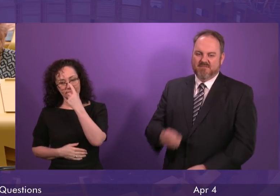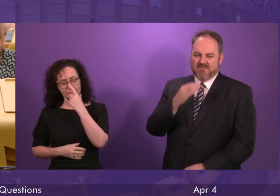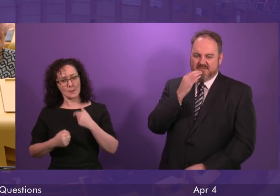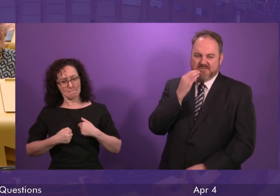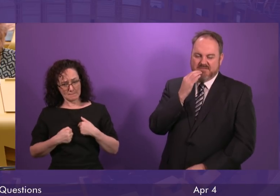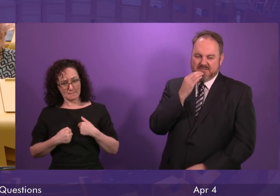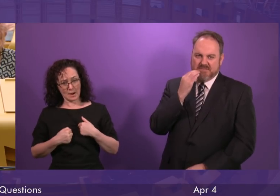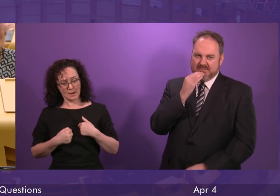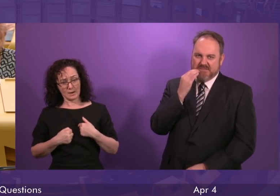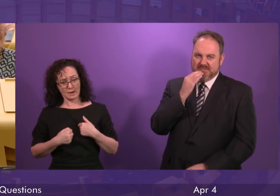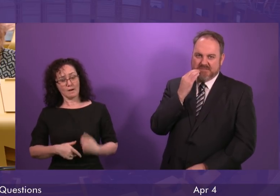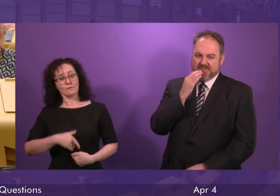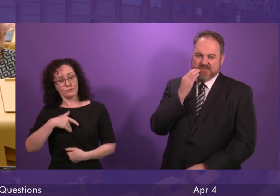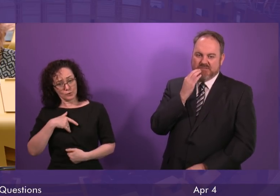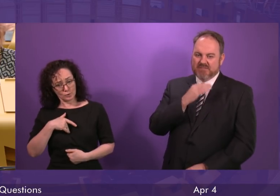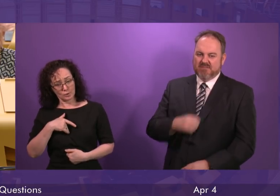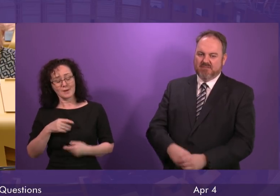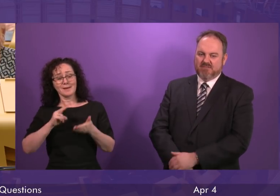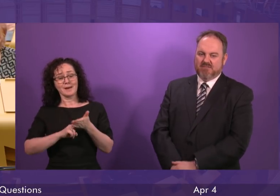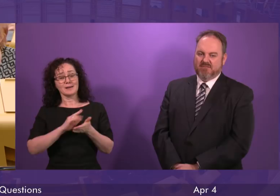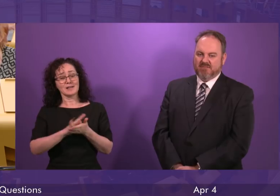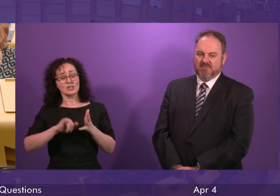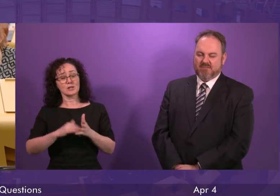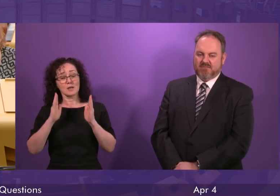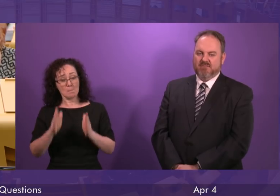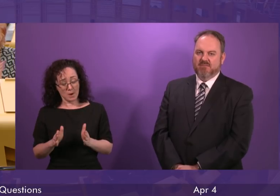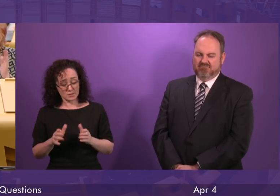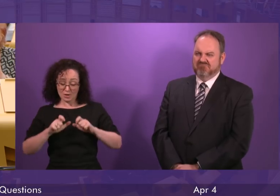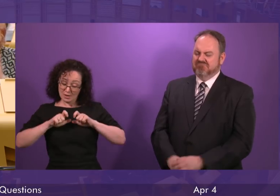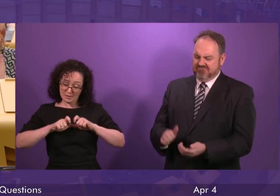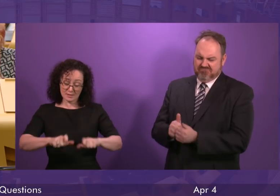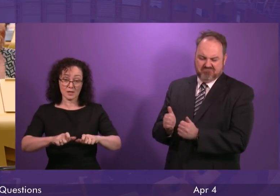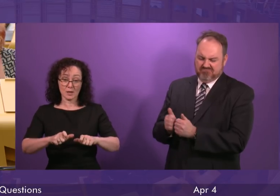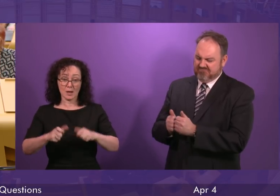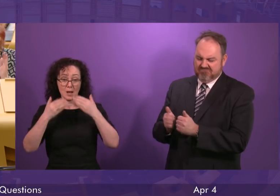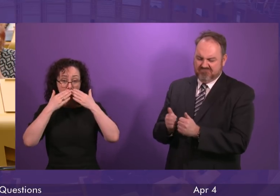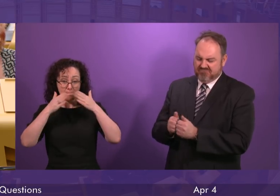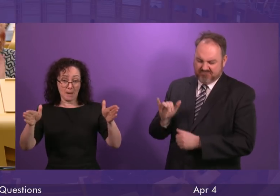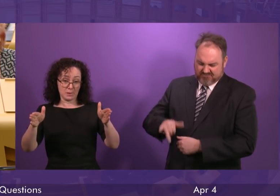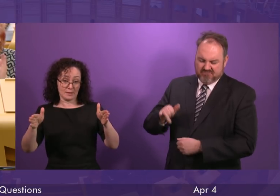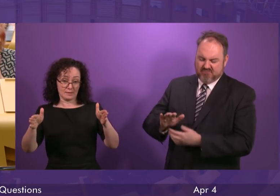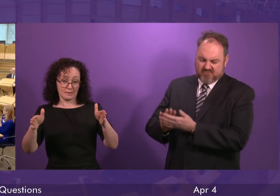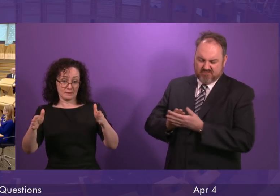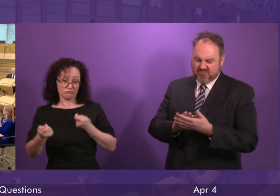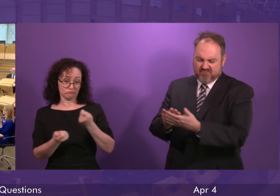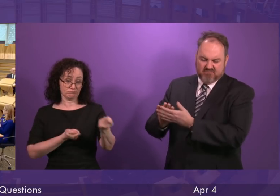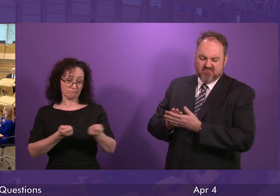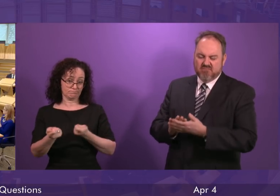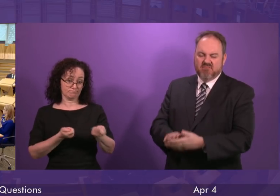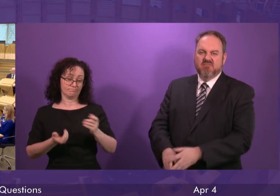NHS must always stay in public ownership and in public hands, run by the public. As long